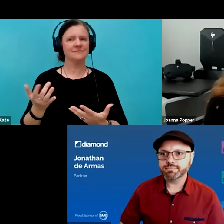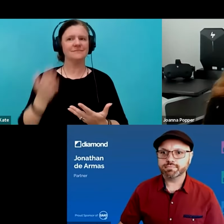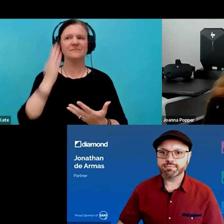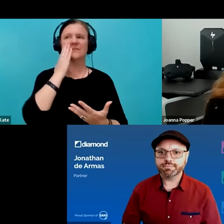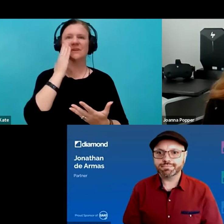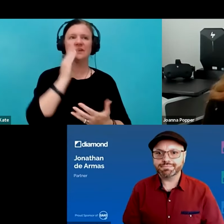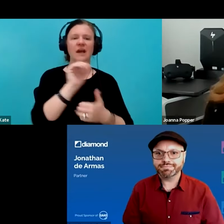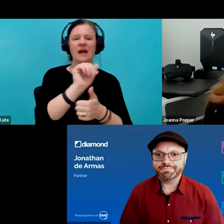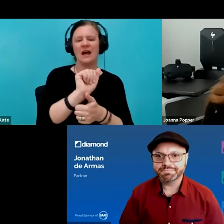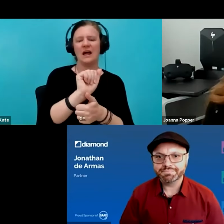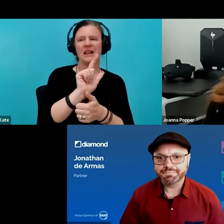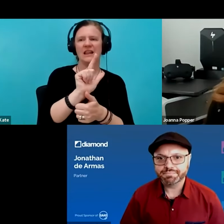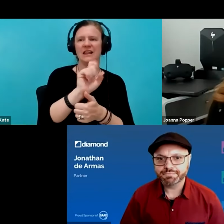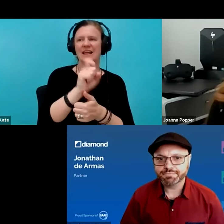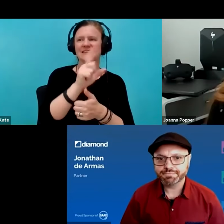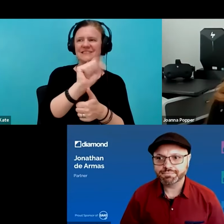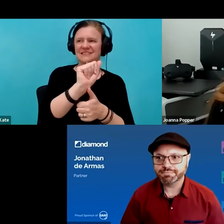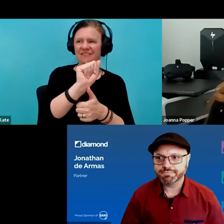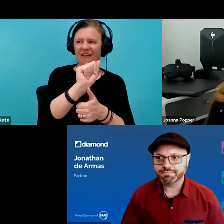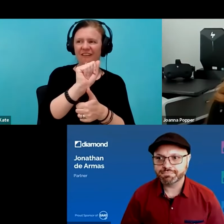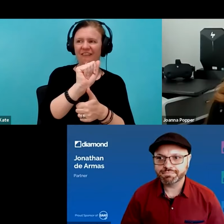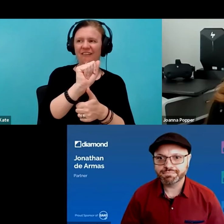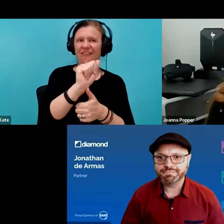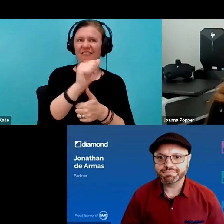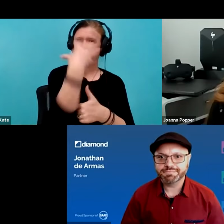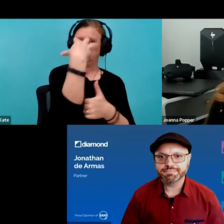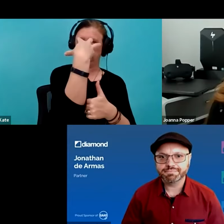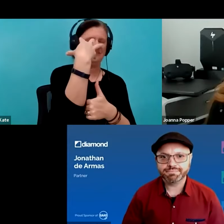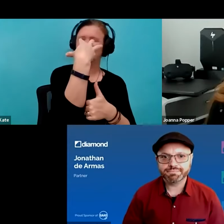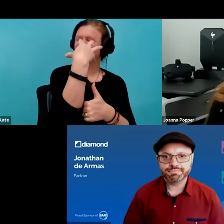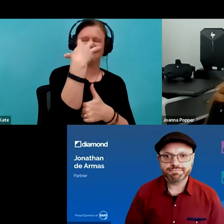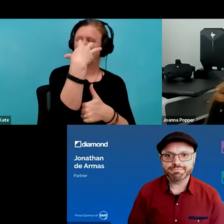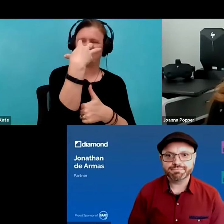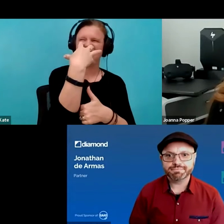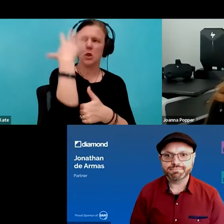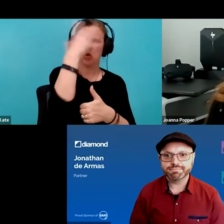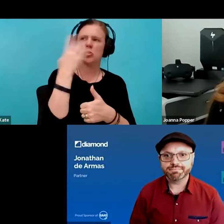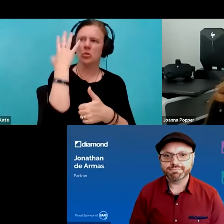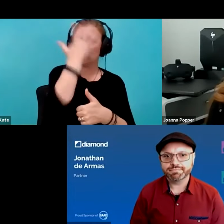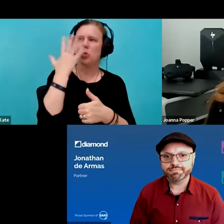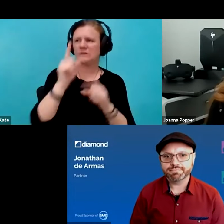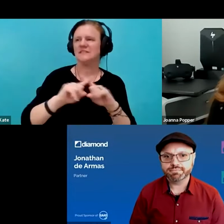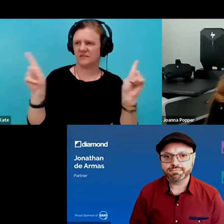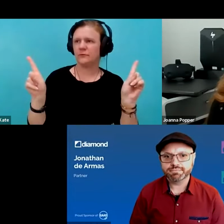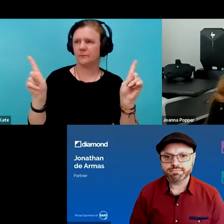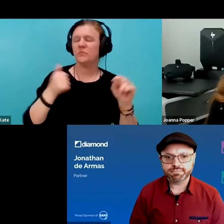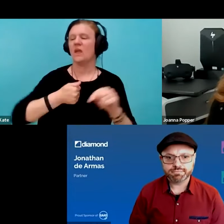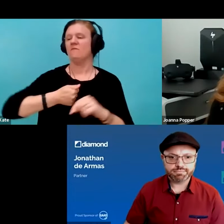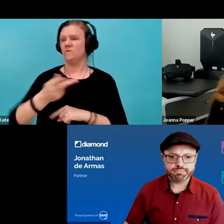Alexa camera like you trained right on your face. We actually are doing a few projects right now that have a traditional framed